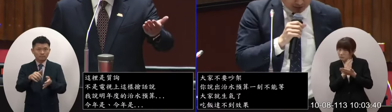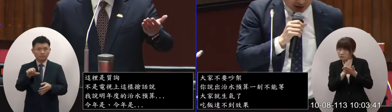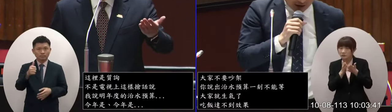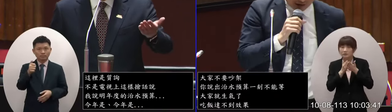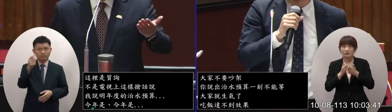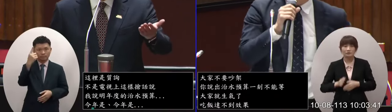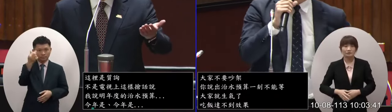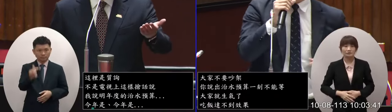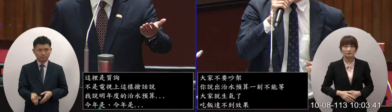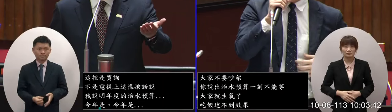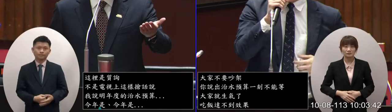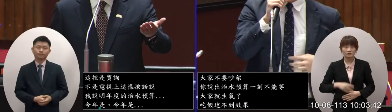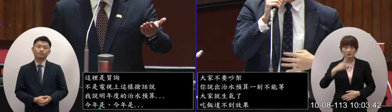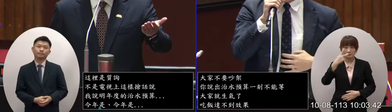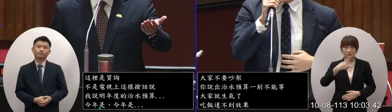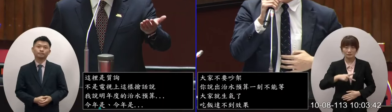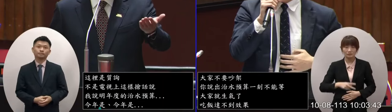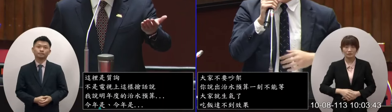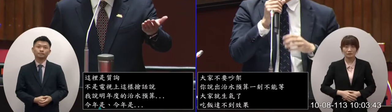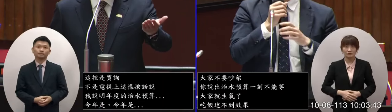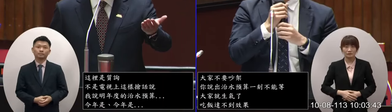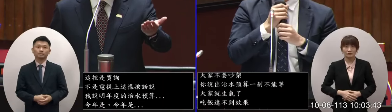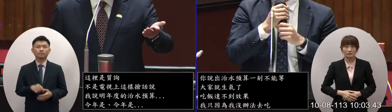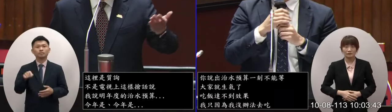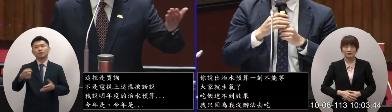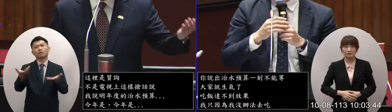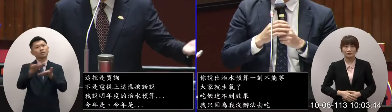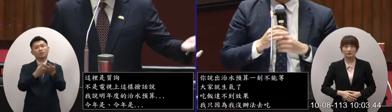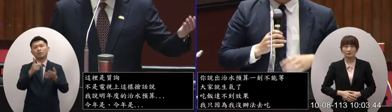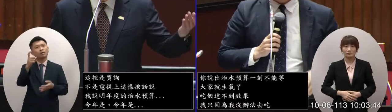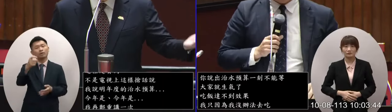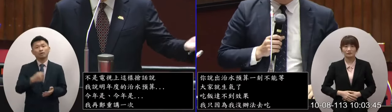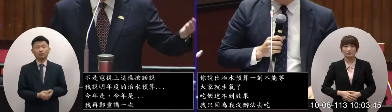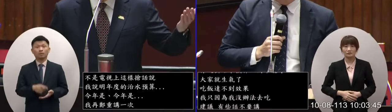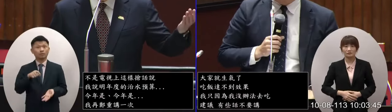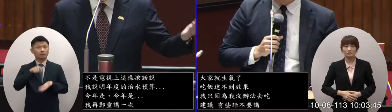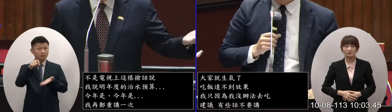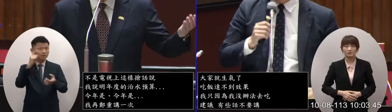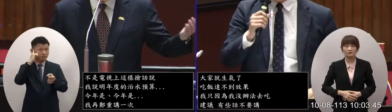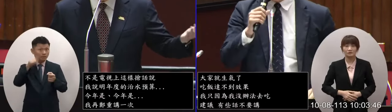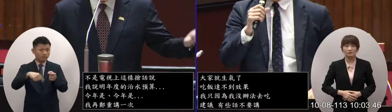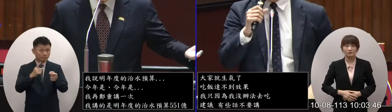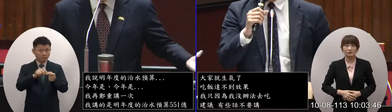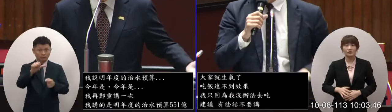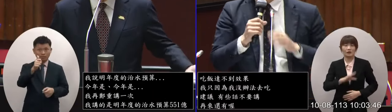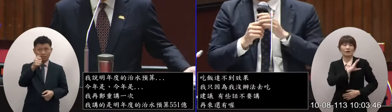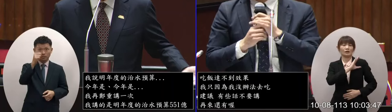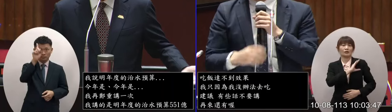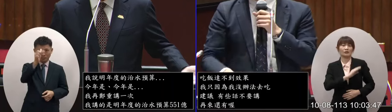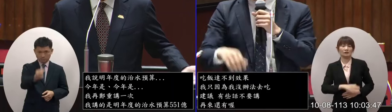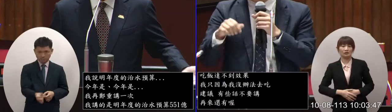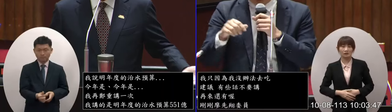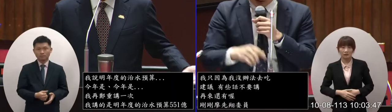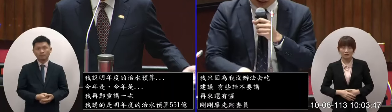that committee member Liao Xianxiang just now is not like this. There will never be a way to communicate. What I’m talking about is 55.1 billion for next year. I mean, is it